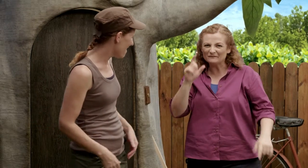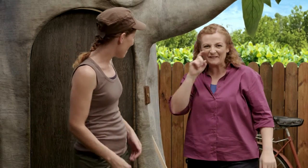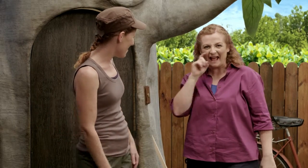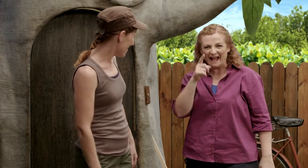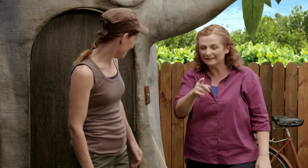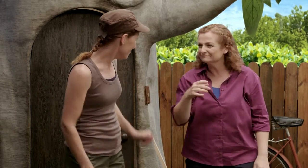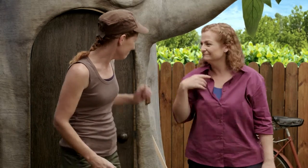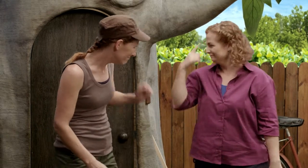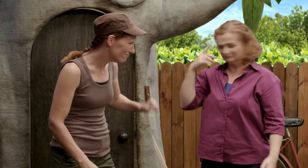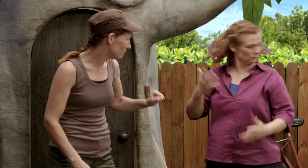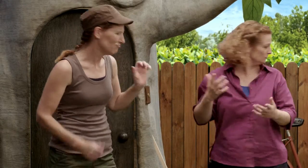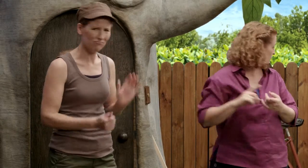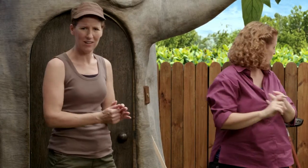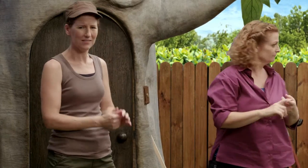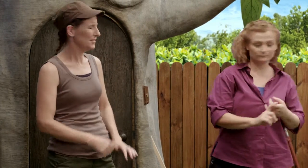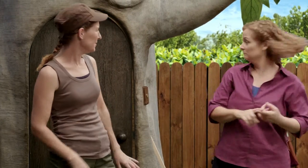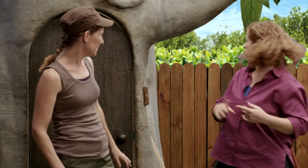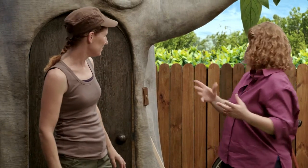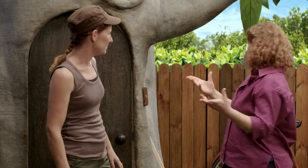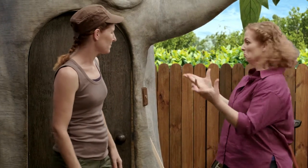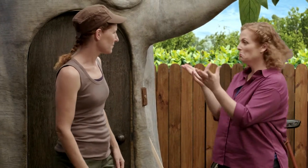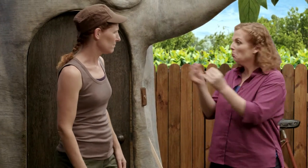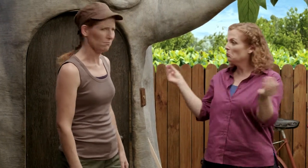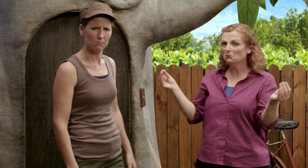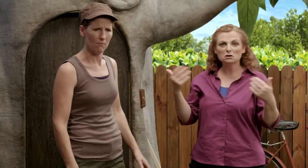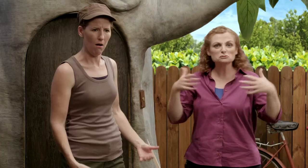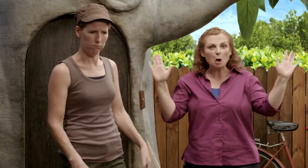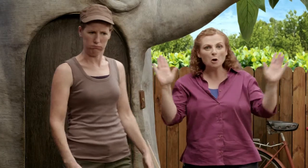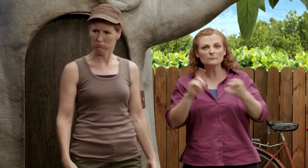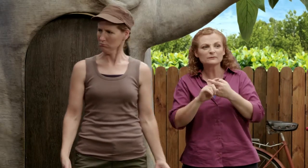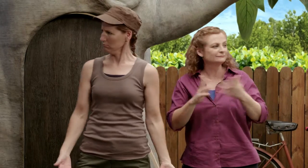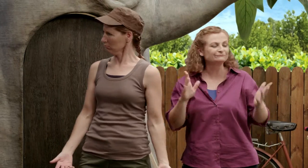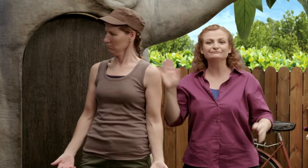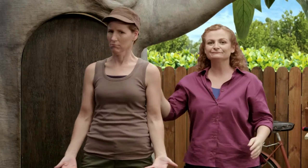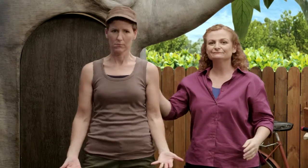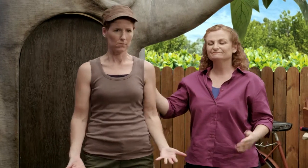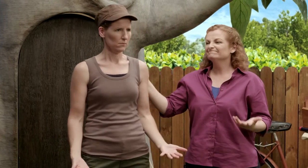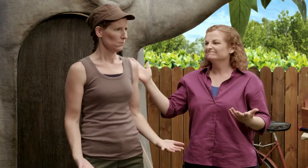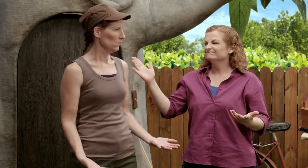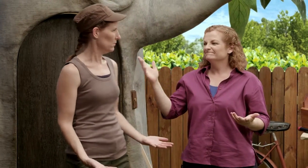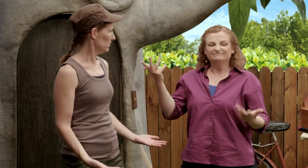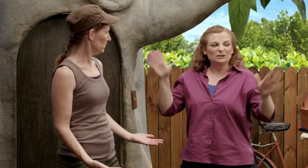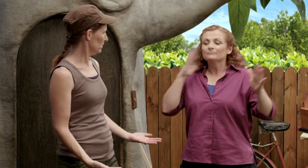It looked like lots of fun. Hey, Possum seems to have gone missing. I don't know where he's gone. Anyway,